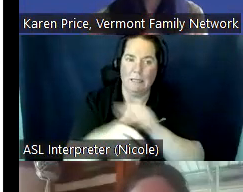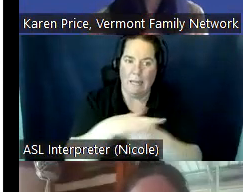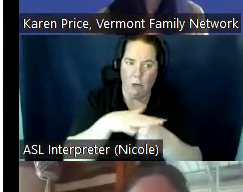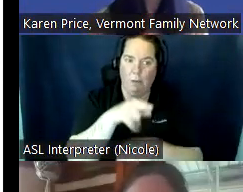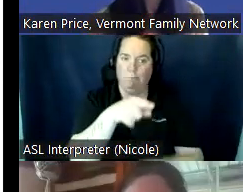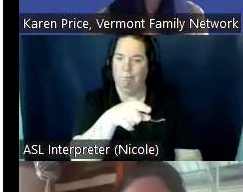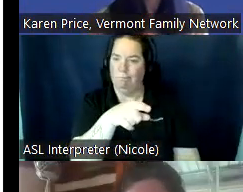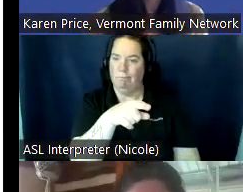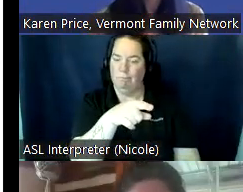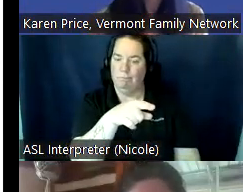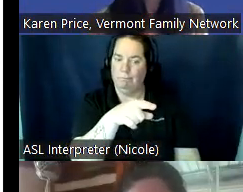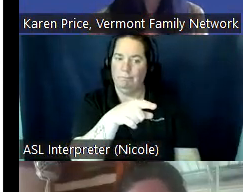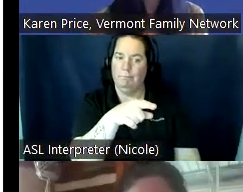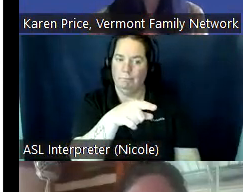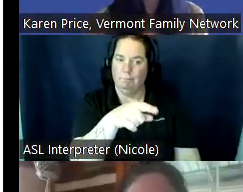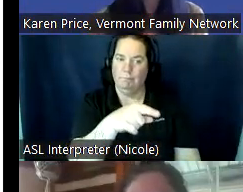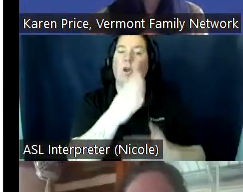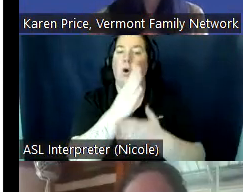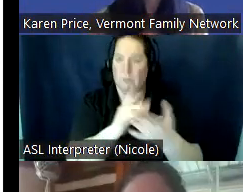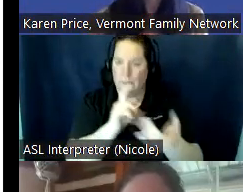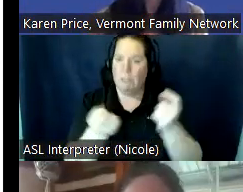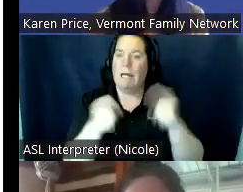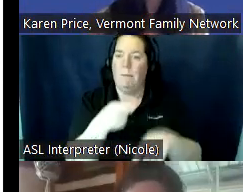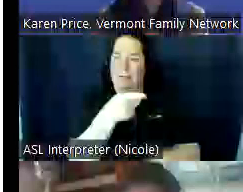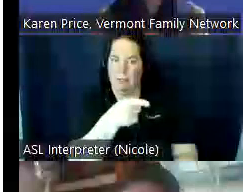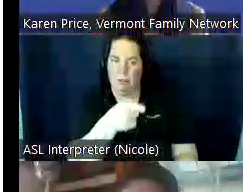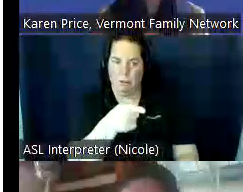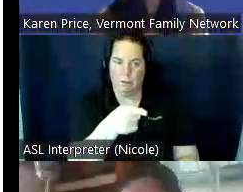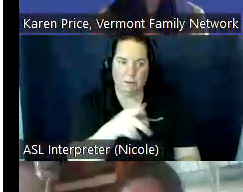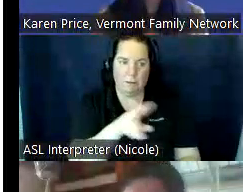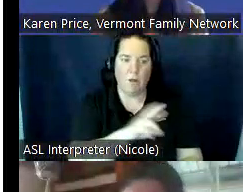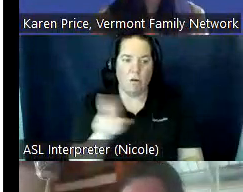of that form where some changes are happening. You'll see on that right column on the bottom,